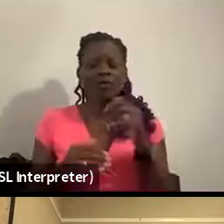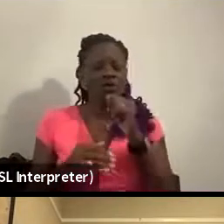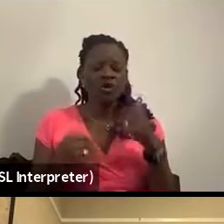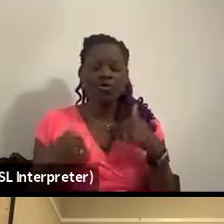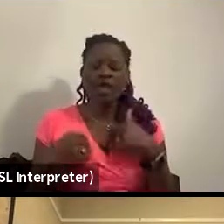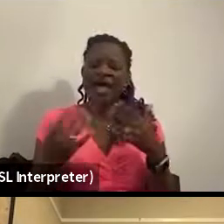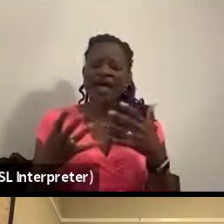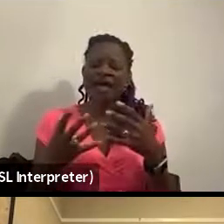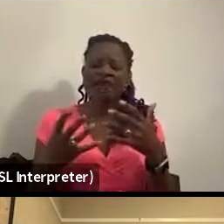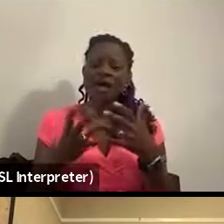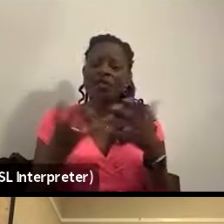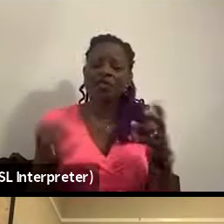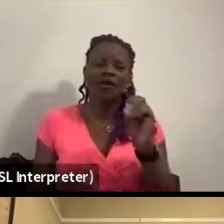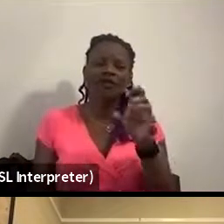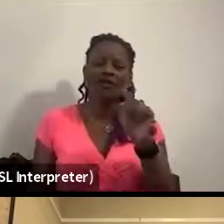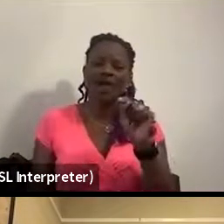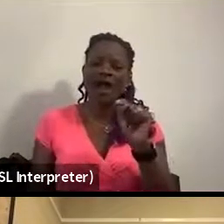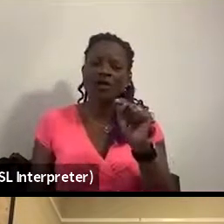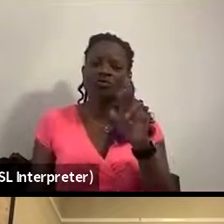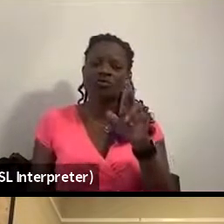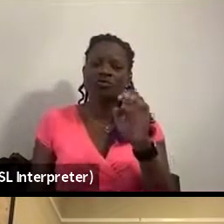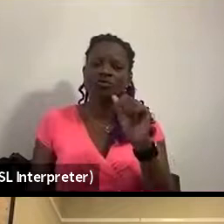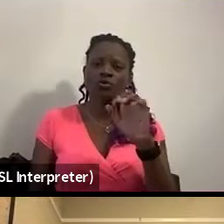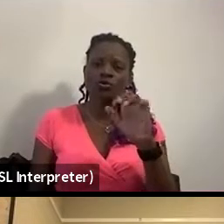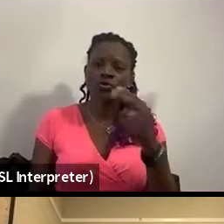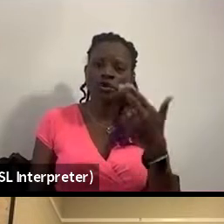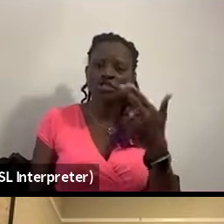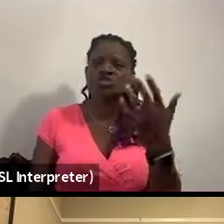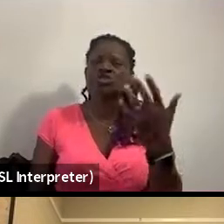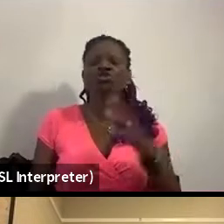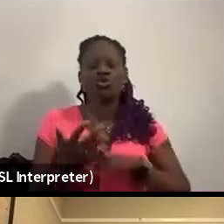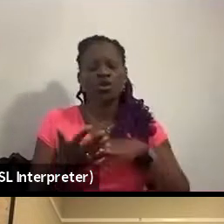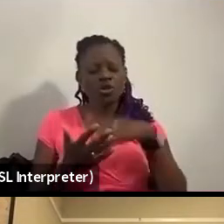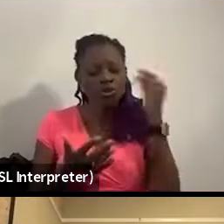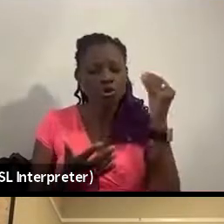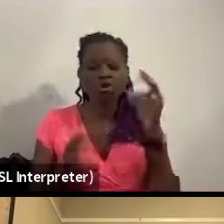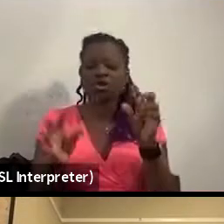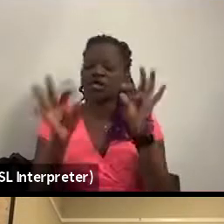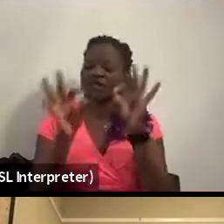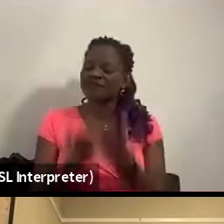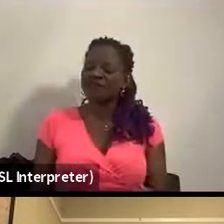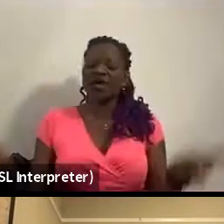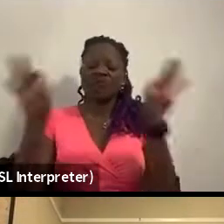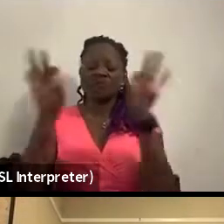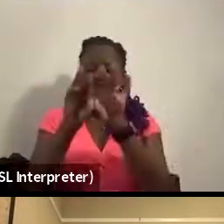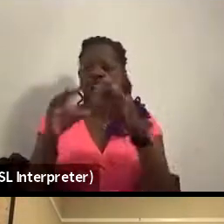And so we're really learning the value of community based outreach with health professionals and trusted messenger.